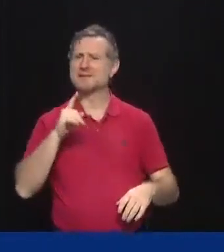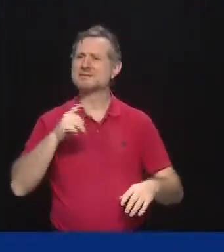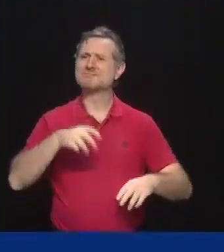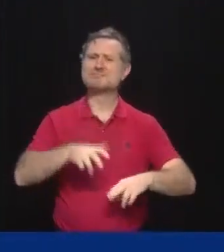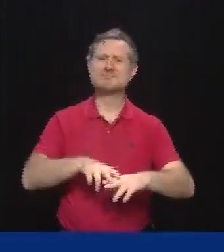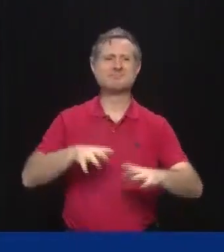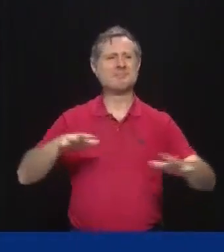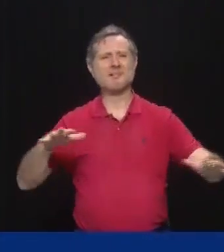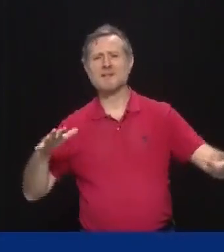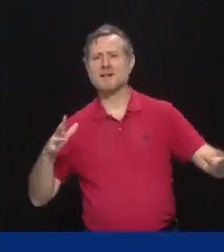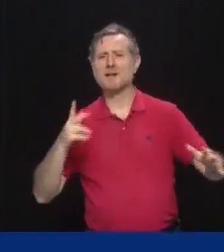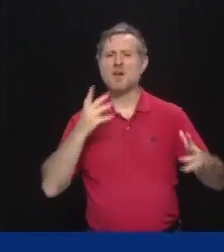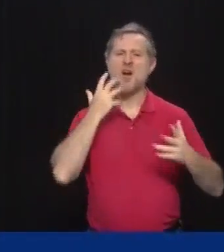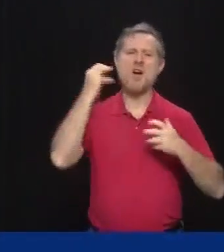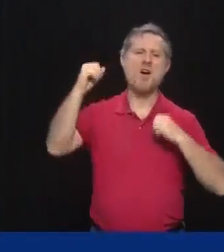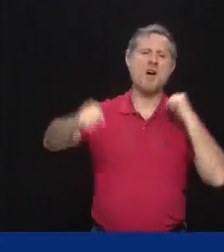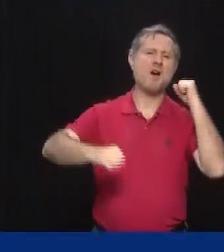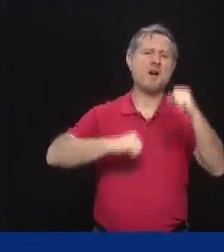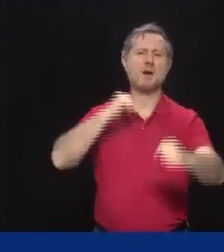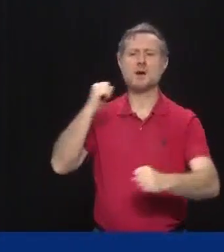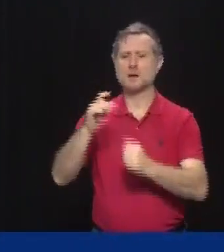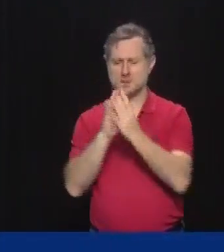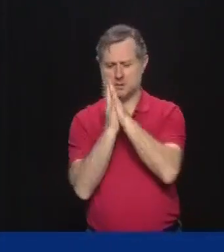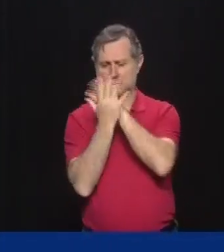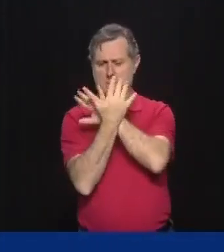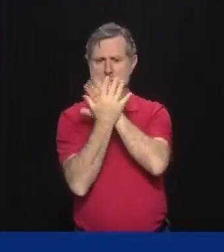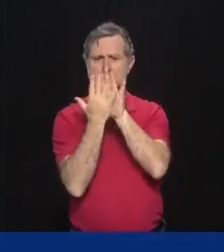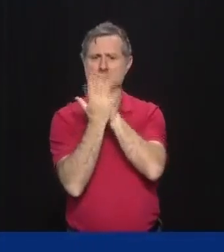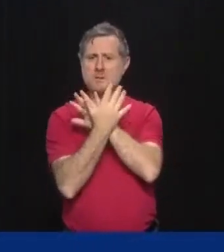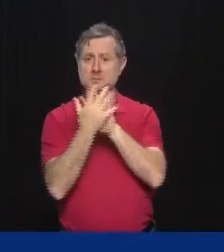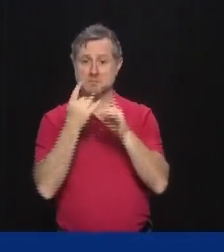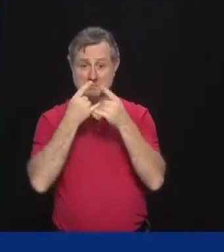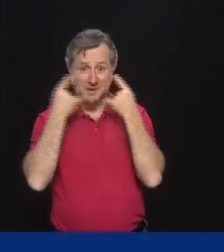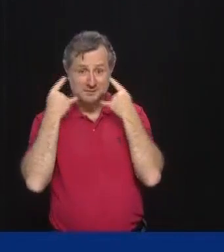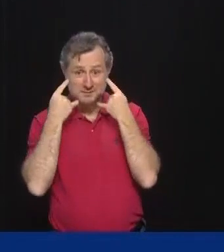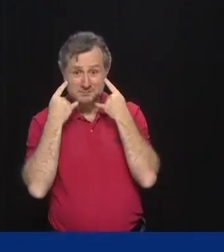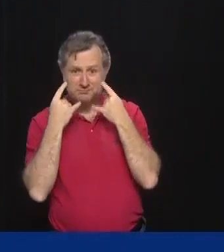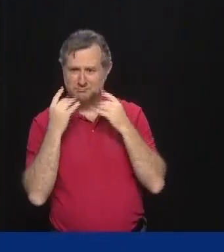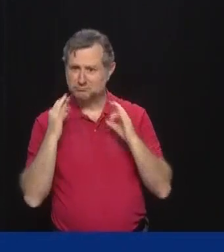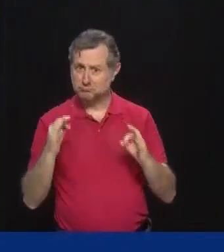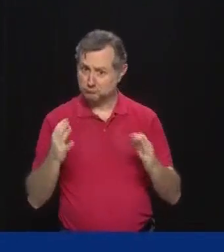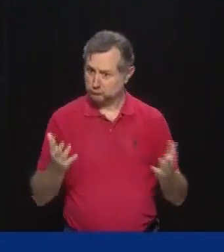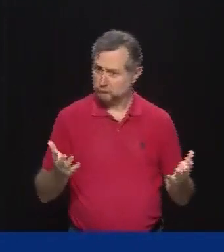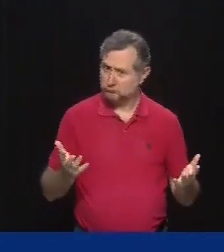VACCINATIONS. IF YOU'VE BEEN TO A GAME, EVEN THOUGH IT'S OUTDOORS, YOU'RE IN